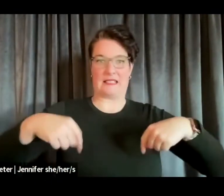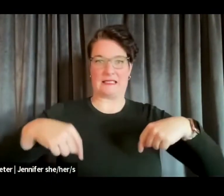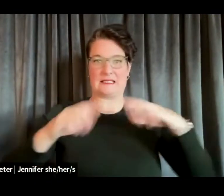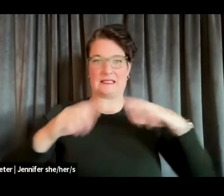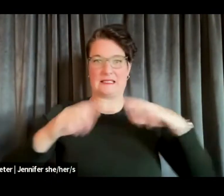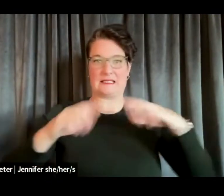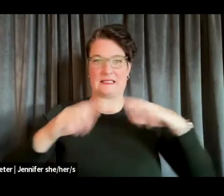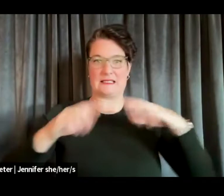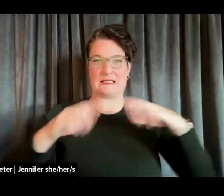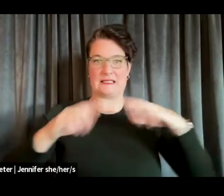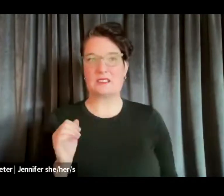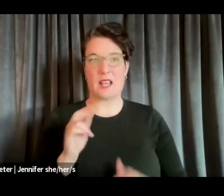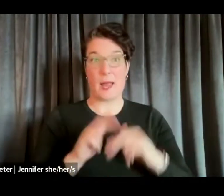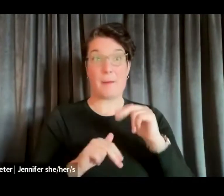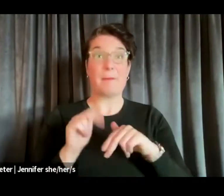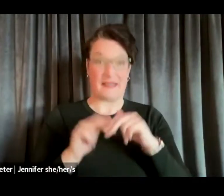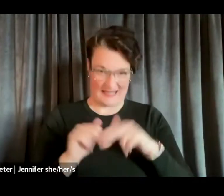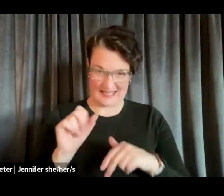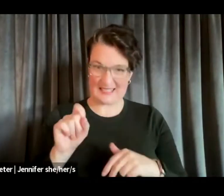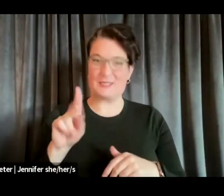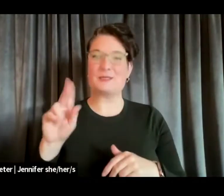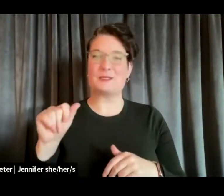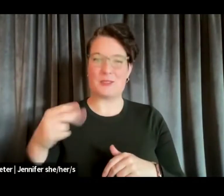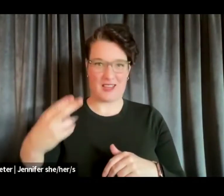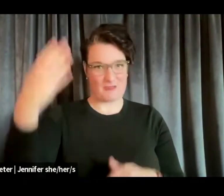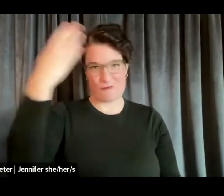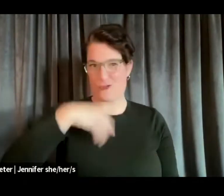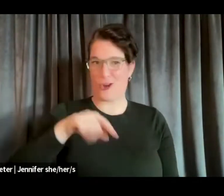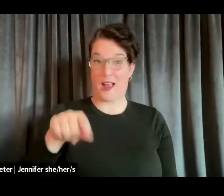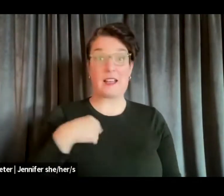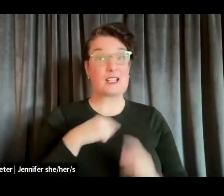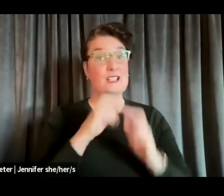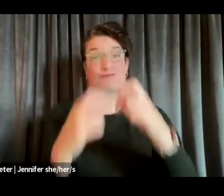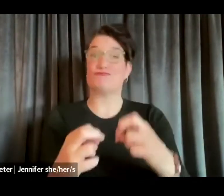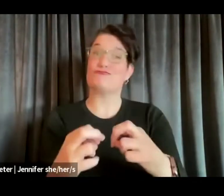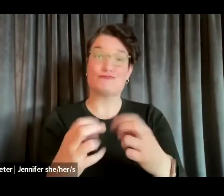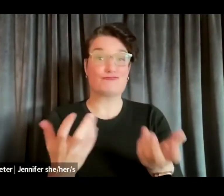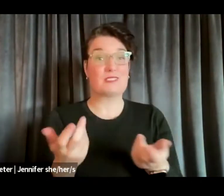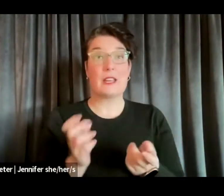and we built the Sukkah right out front, and I like sat in there and I had like clients out there.